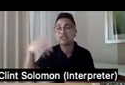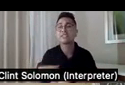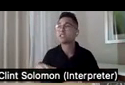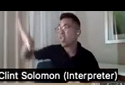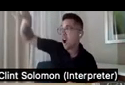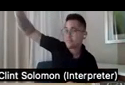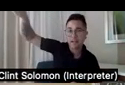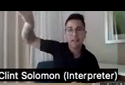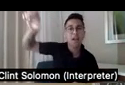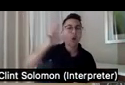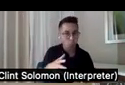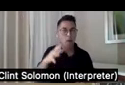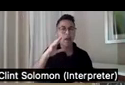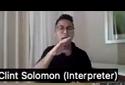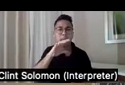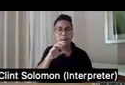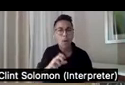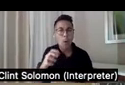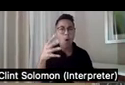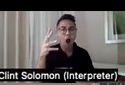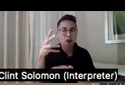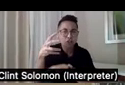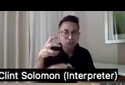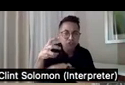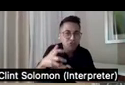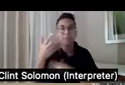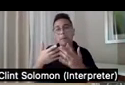and gnarly over time so they might have to repair it with the child but that's okay